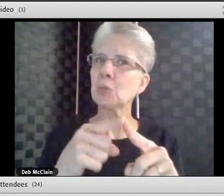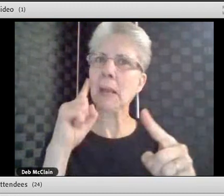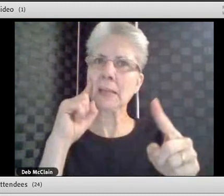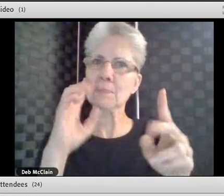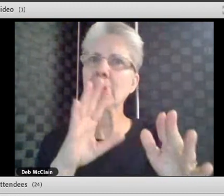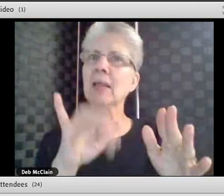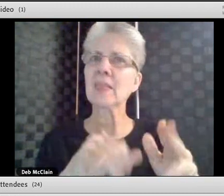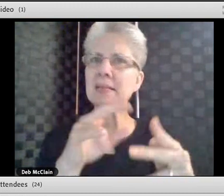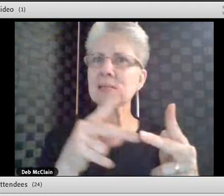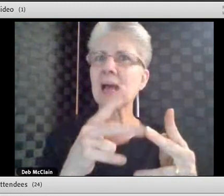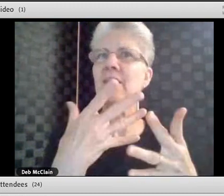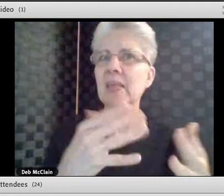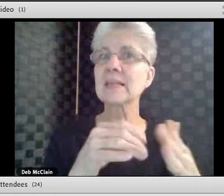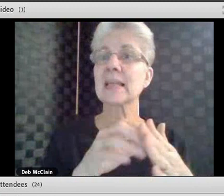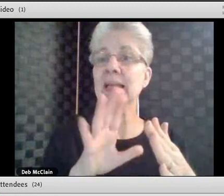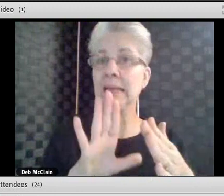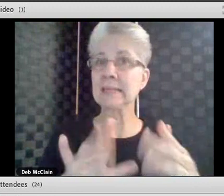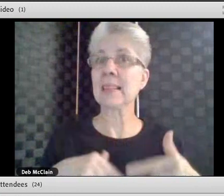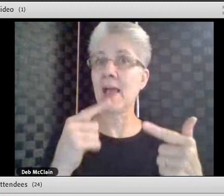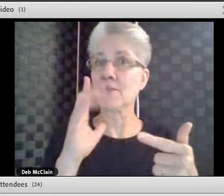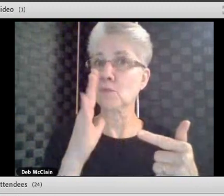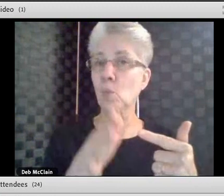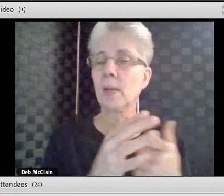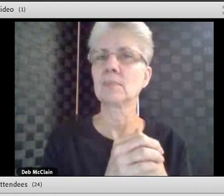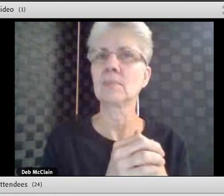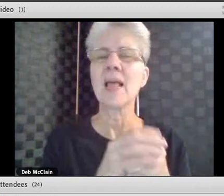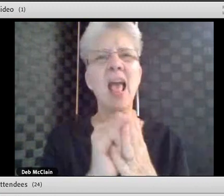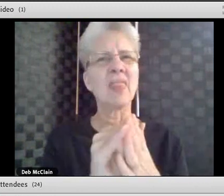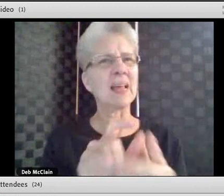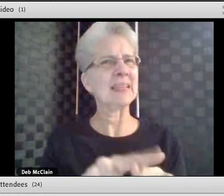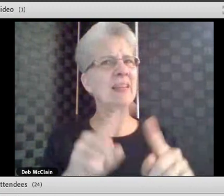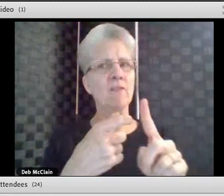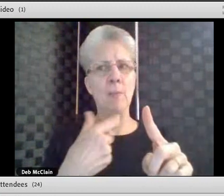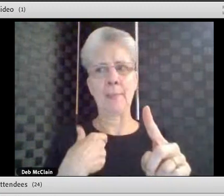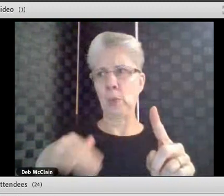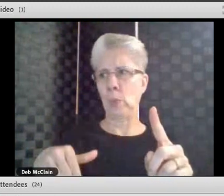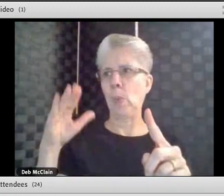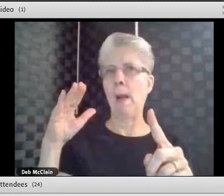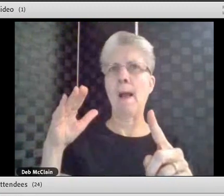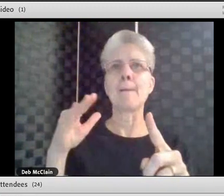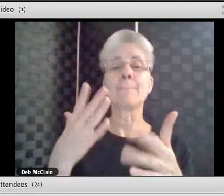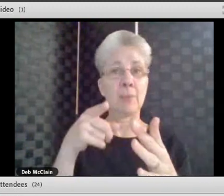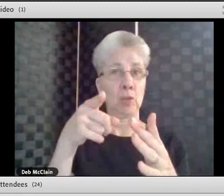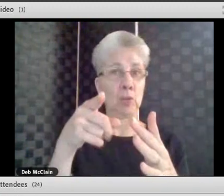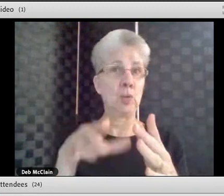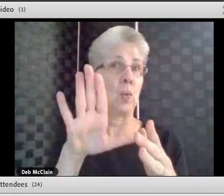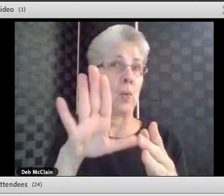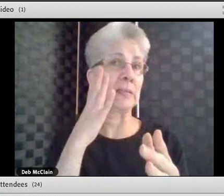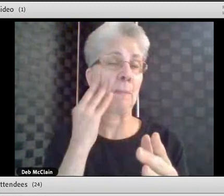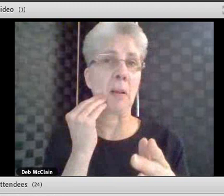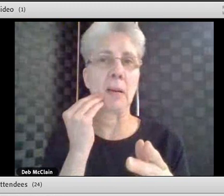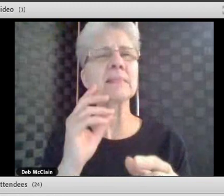So he's going to be really accustomed to expecting these kinds of things in his life, which is way different from when I grew up